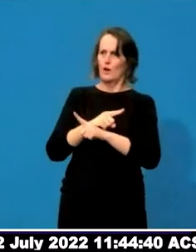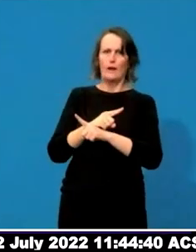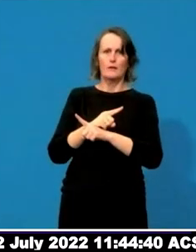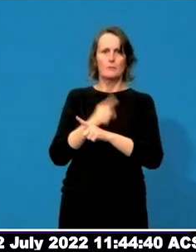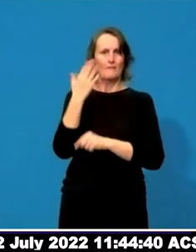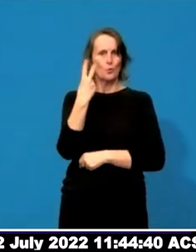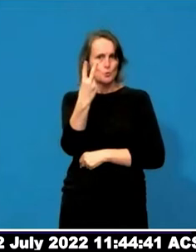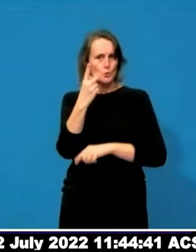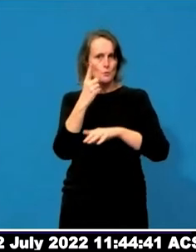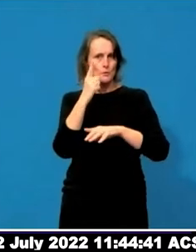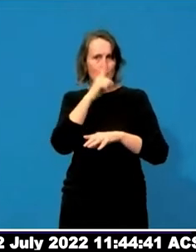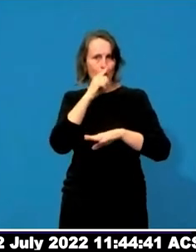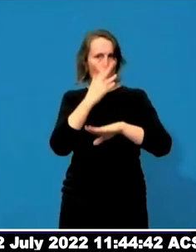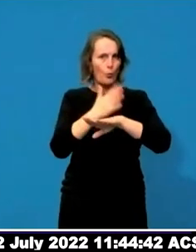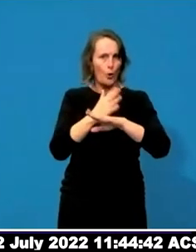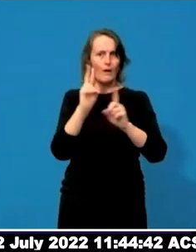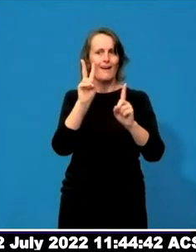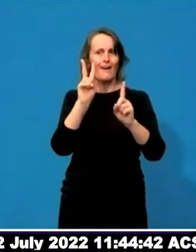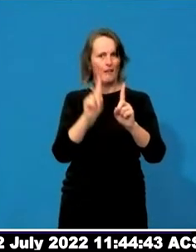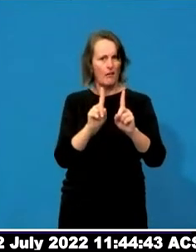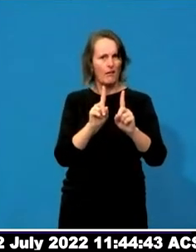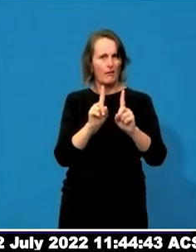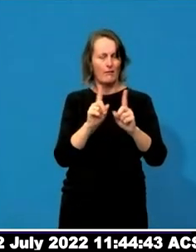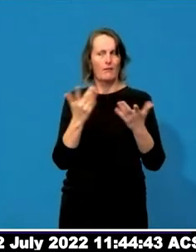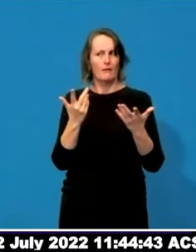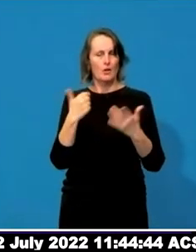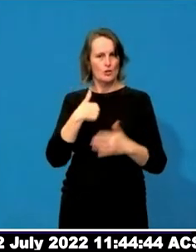And I think that's one of the key points that I would like to make,